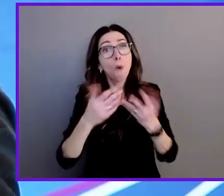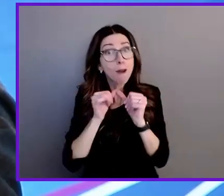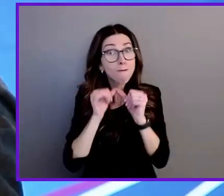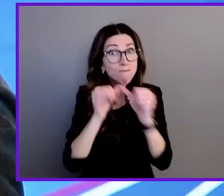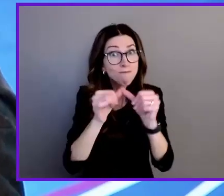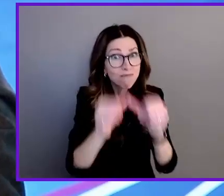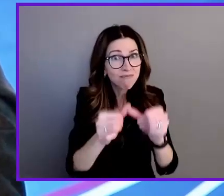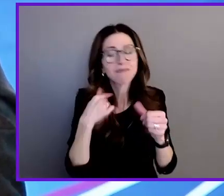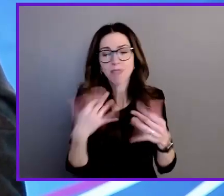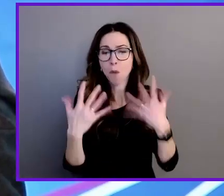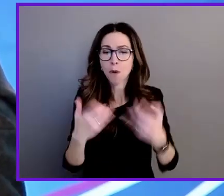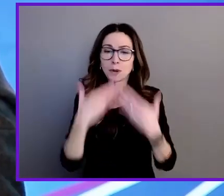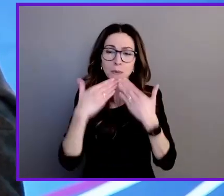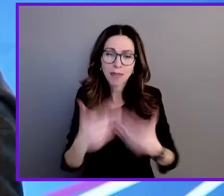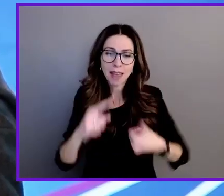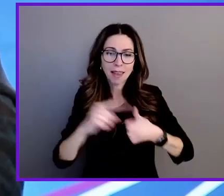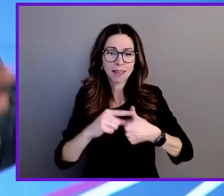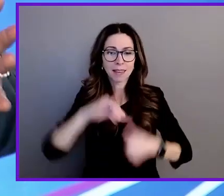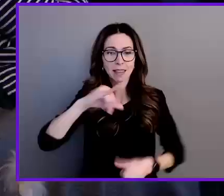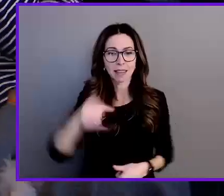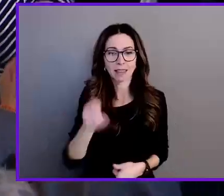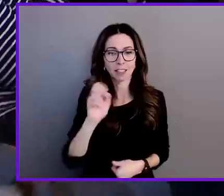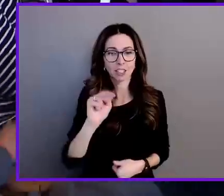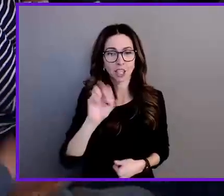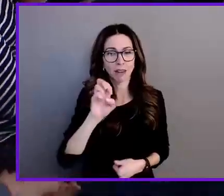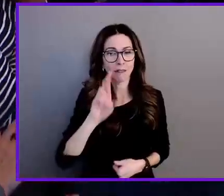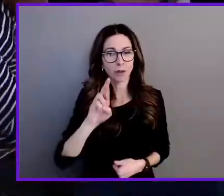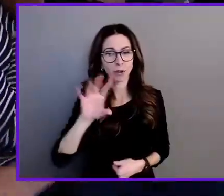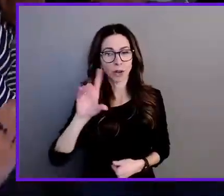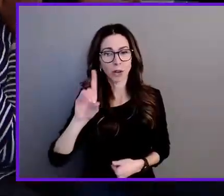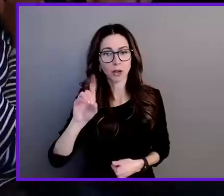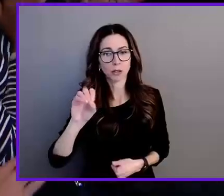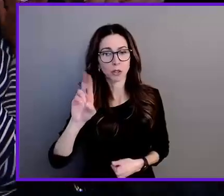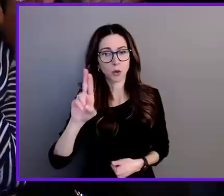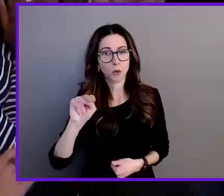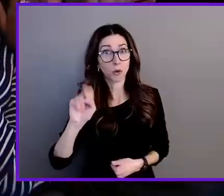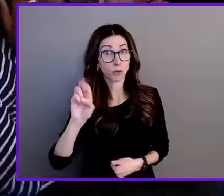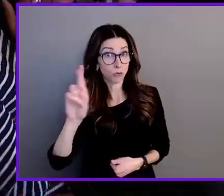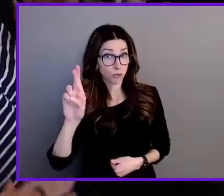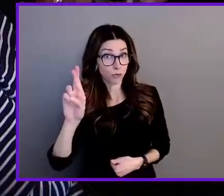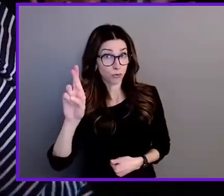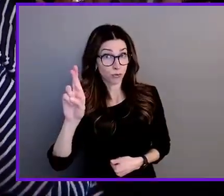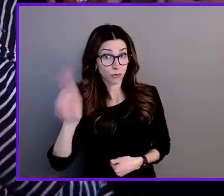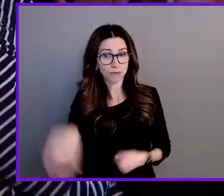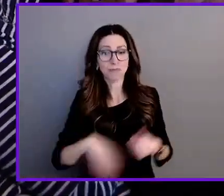Jennifer Dorner